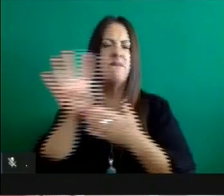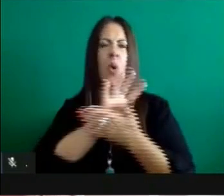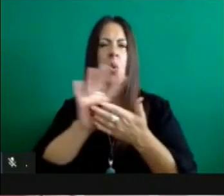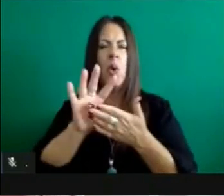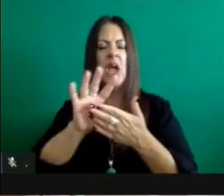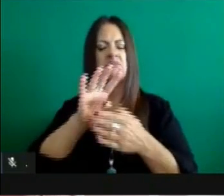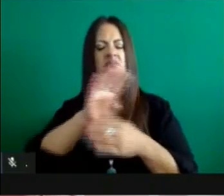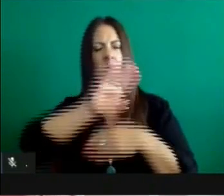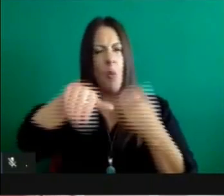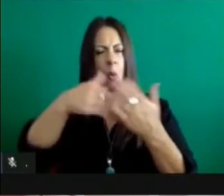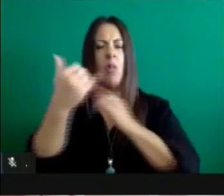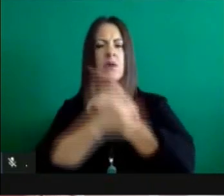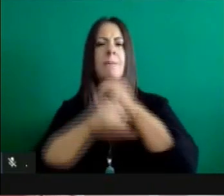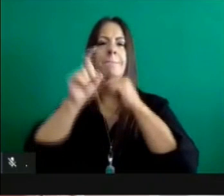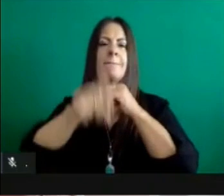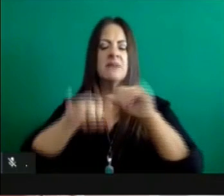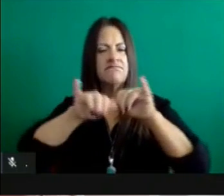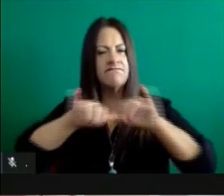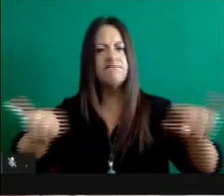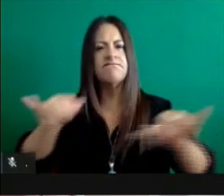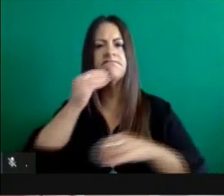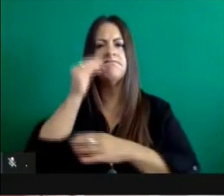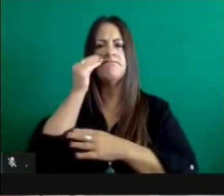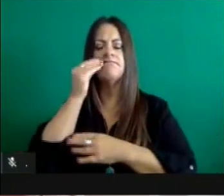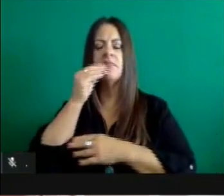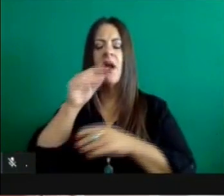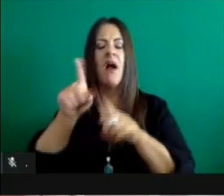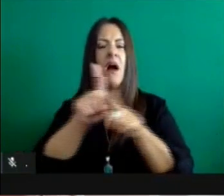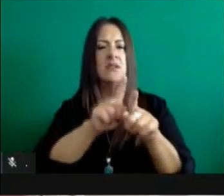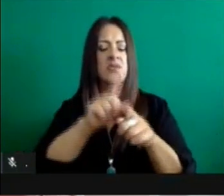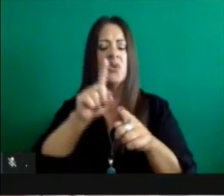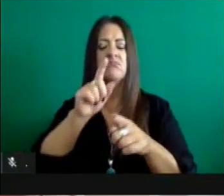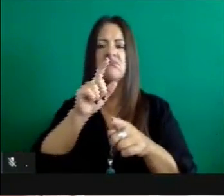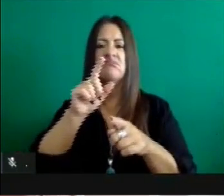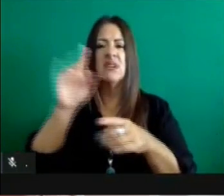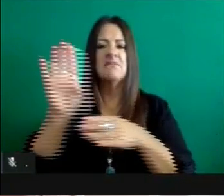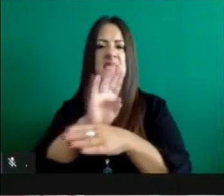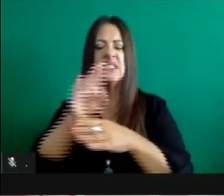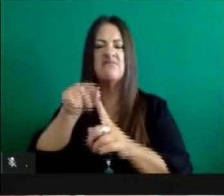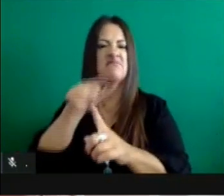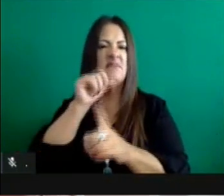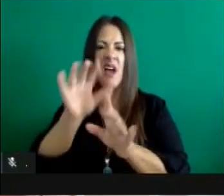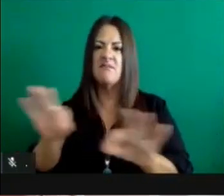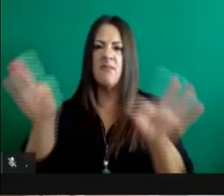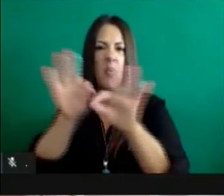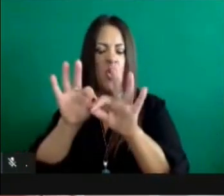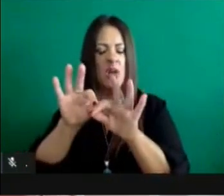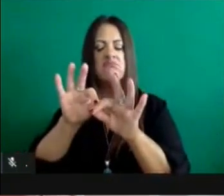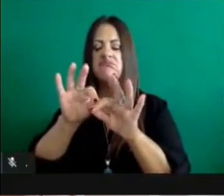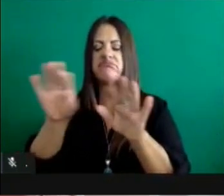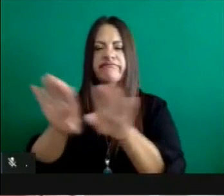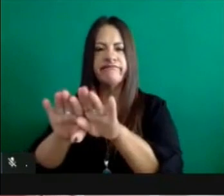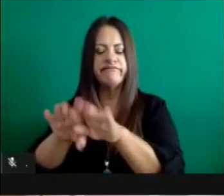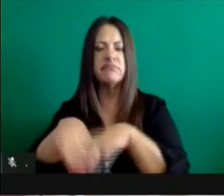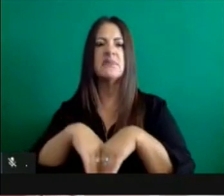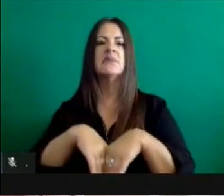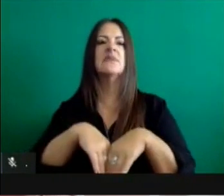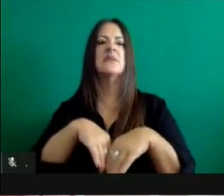ENGLAND, WHEN THEY IMPOSED, AFTER WEEKS OF GOING THROUGH LESS SIGNIFICANT RESTRICTIONS, THE DECISION FOR A FOUR WEEK